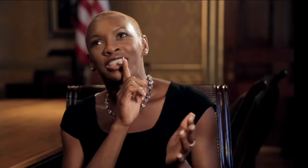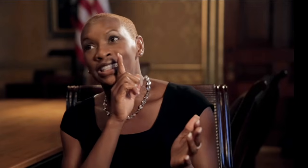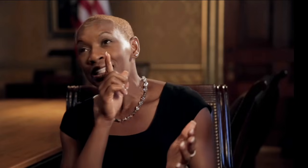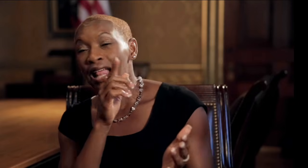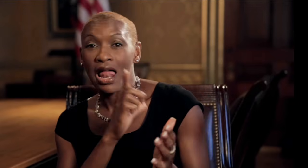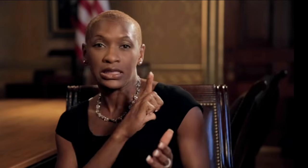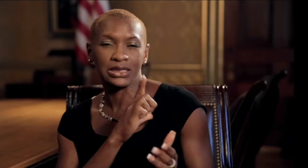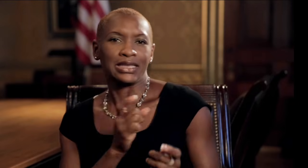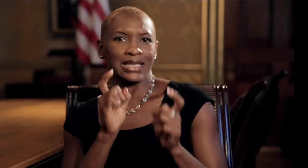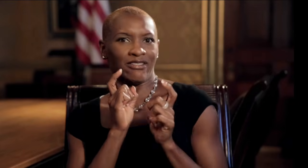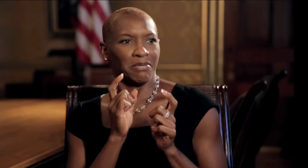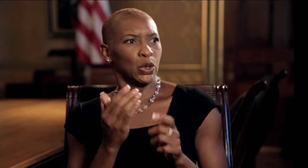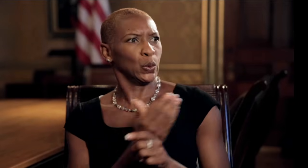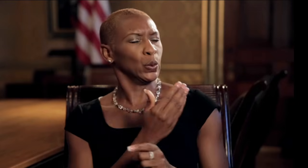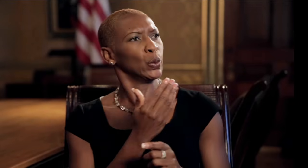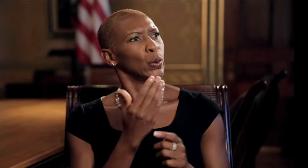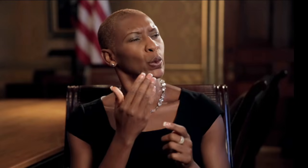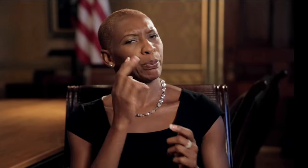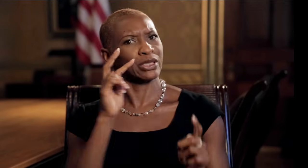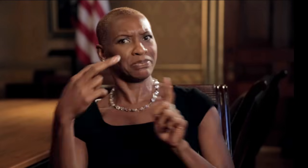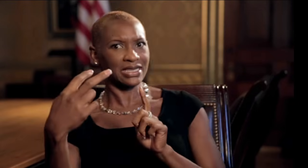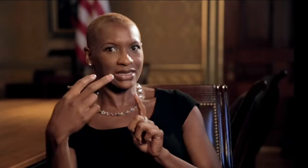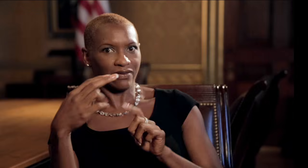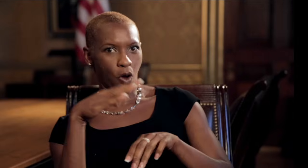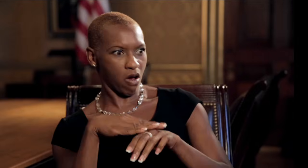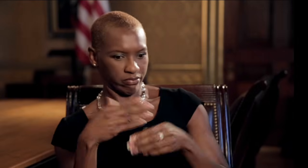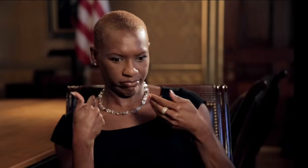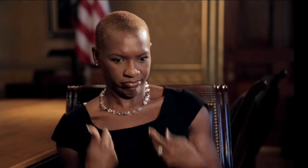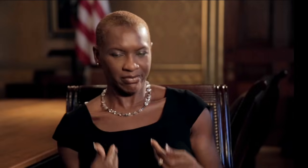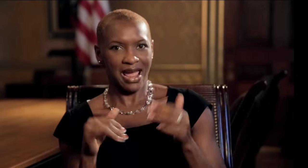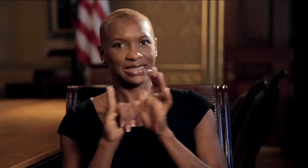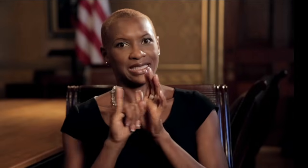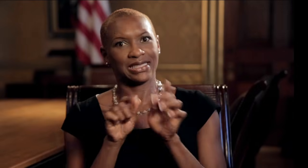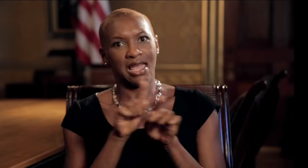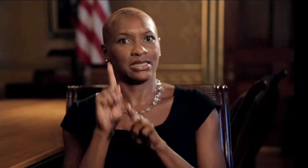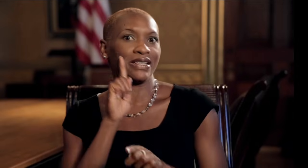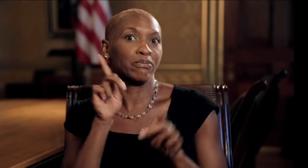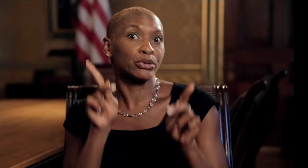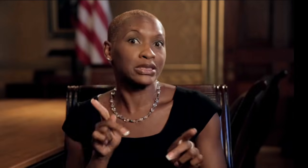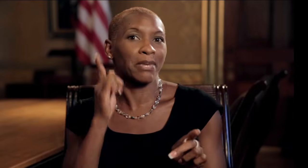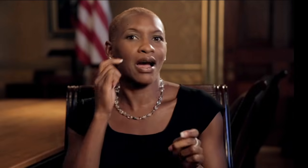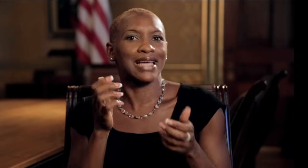Lexington gave me a new perspective on my own identity as a deaf person because